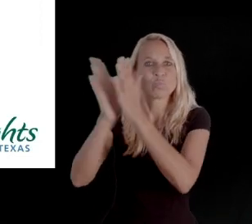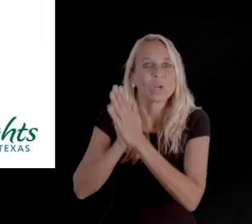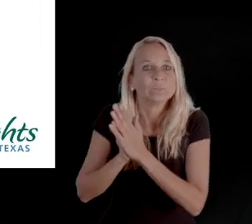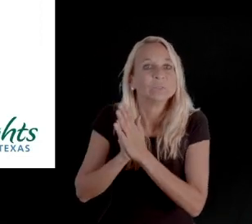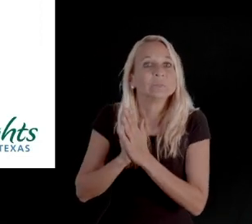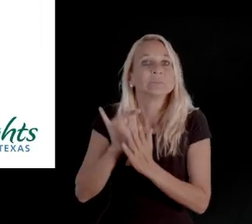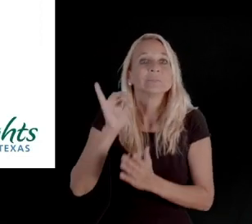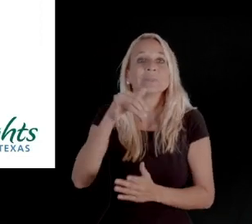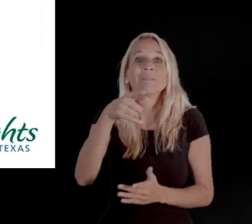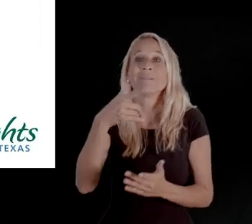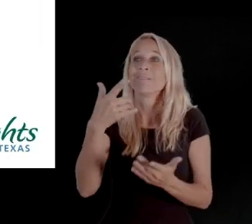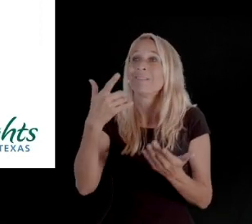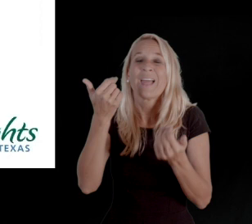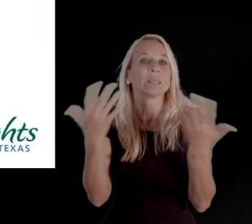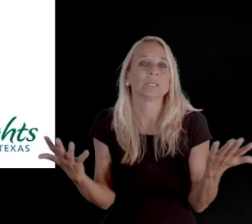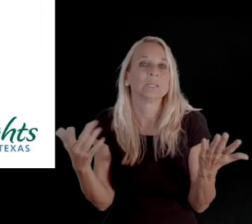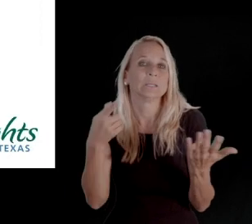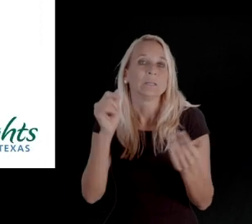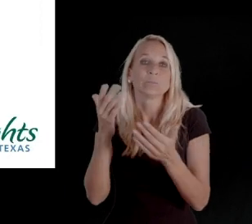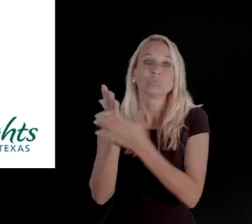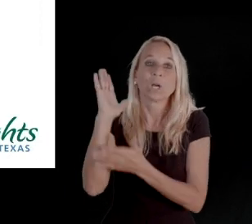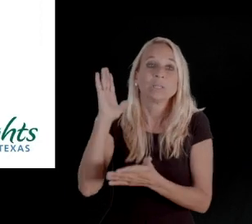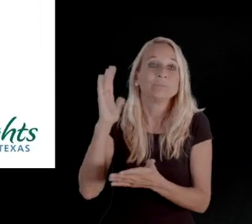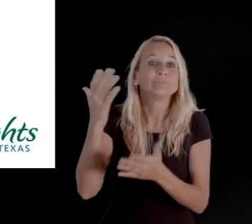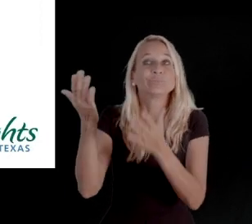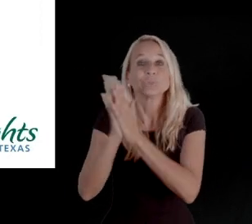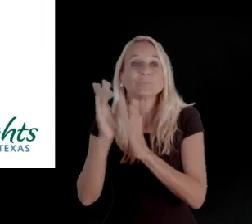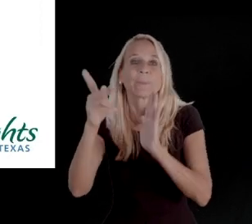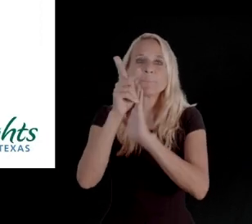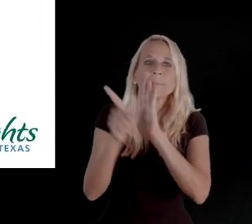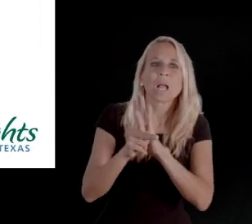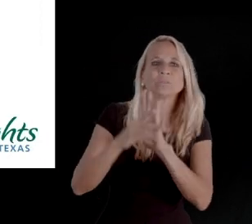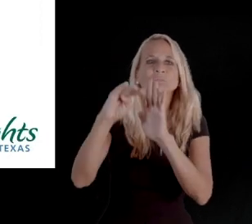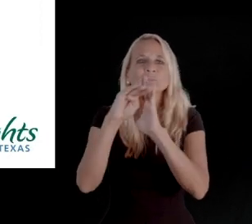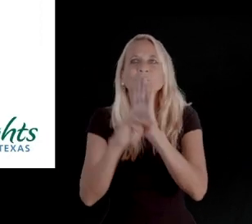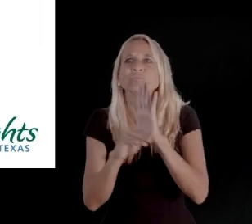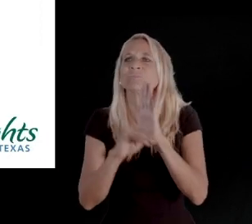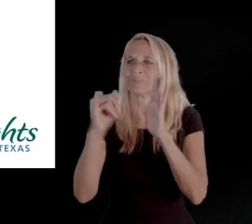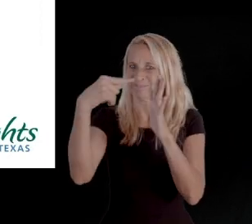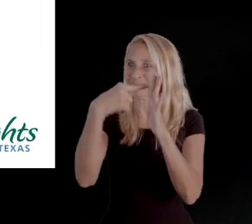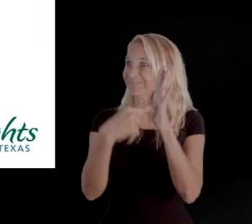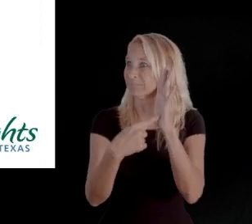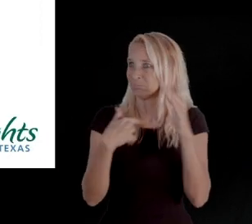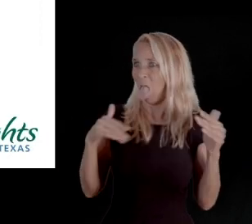just have the right to in terms of the policy and regulations that you haven't received.